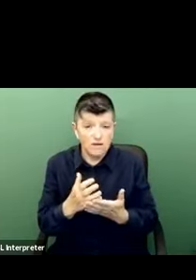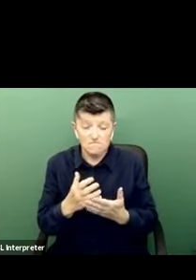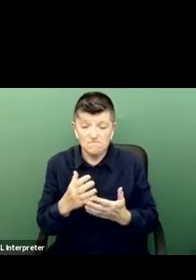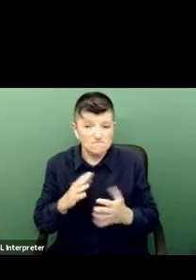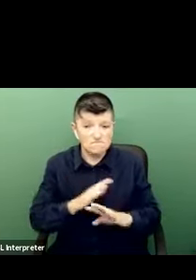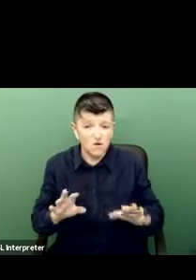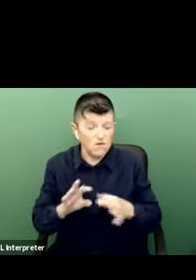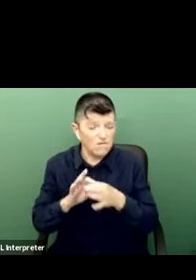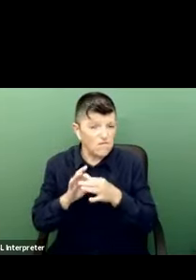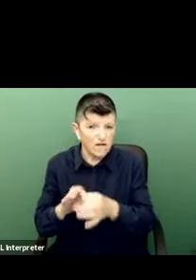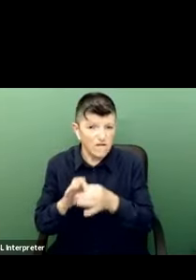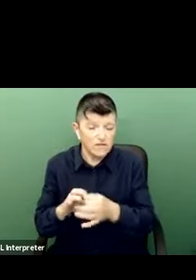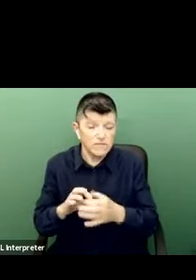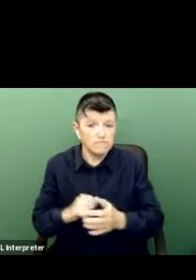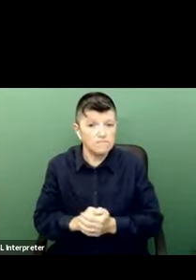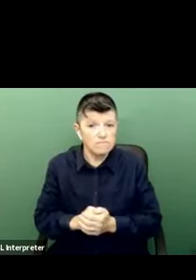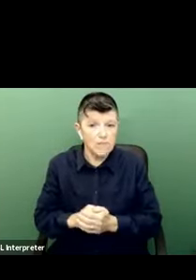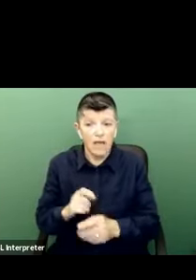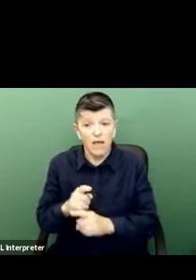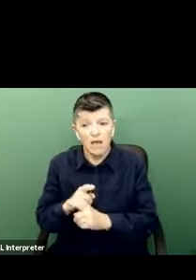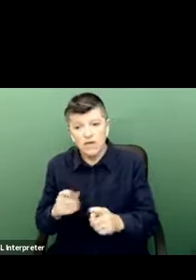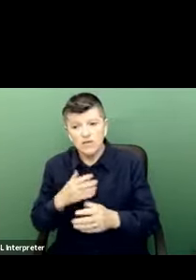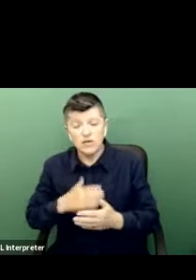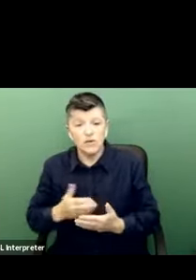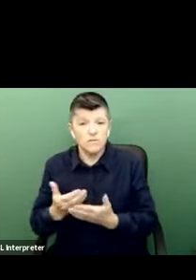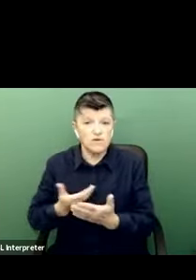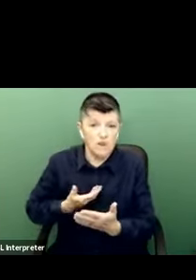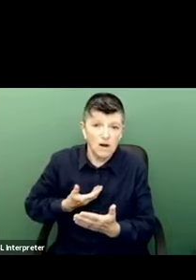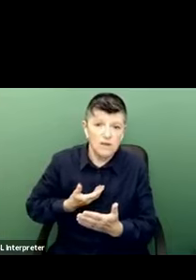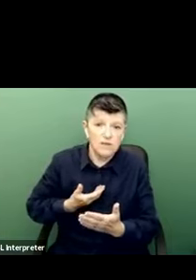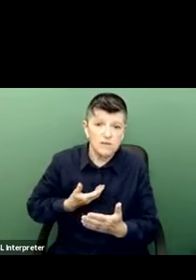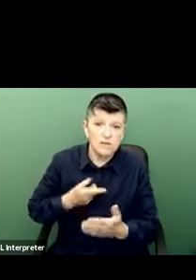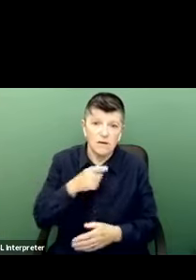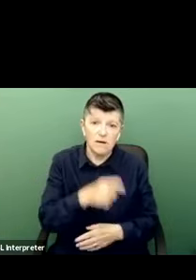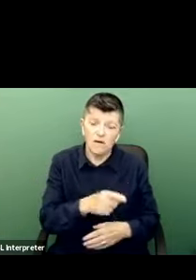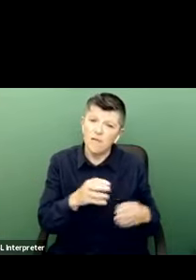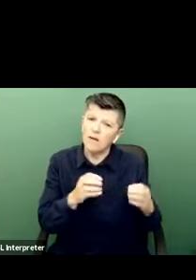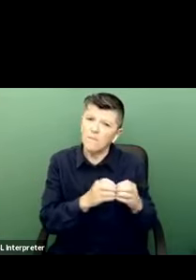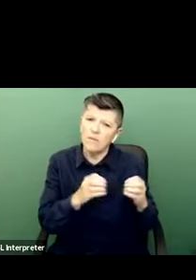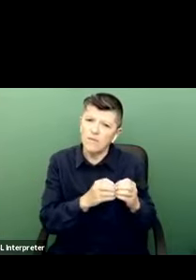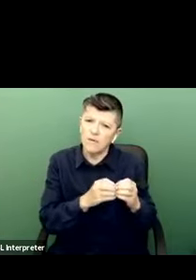come real life but from imaginary law from laws of nature can